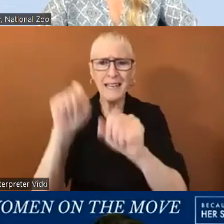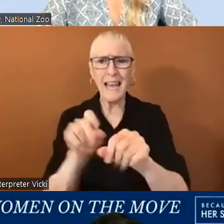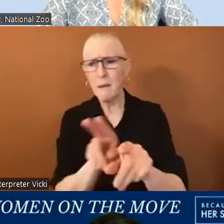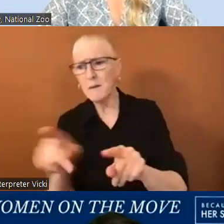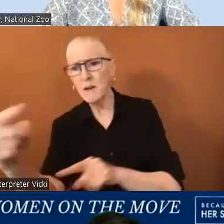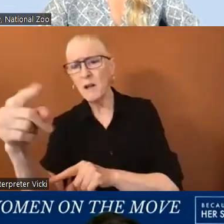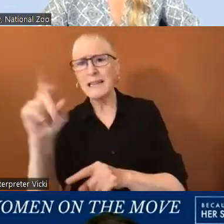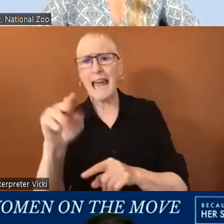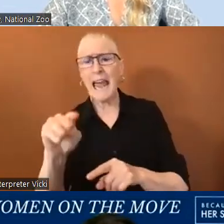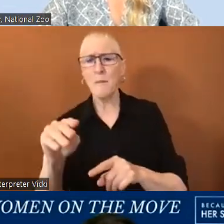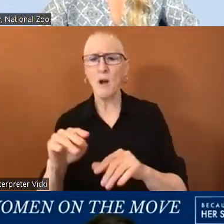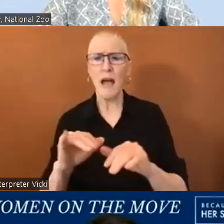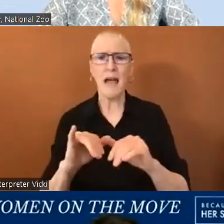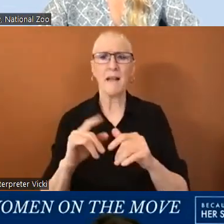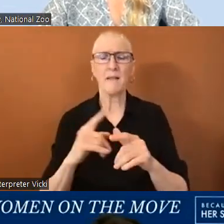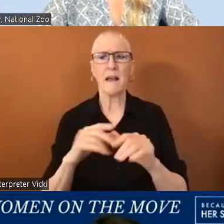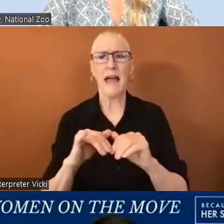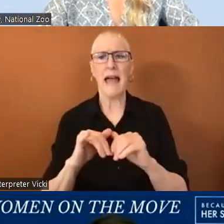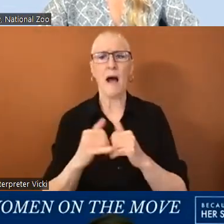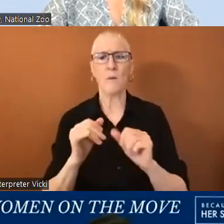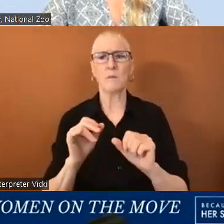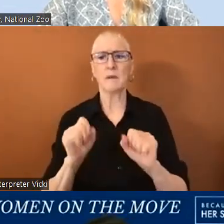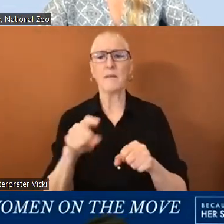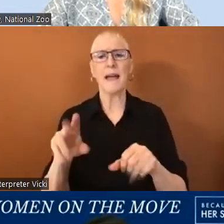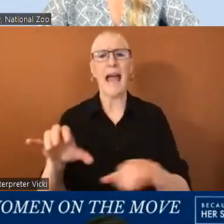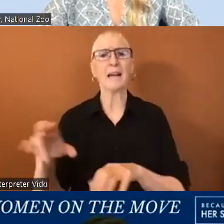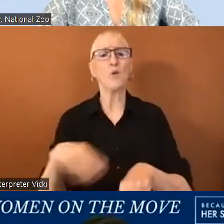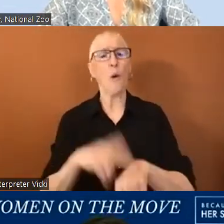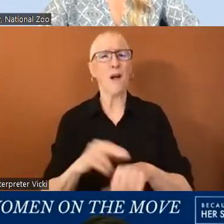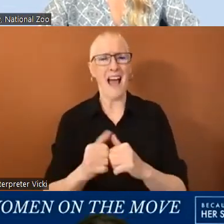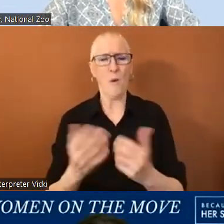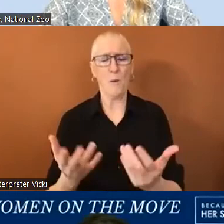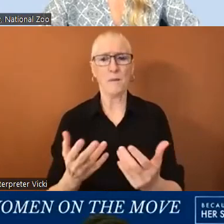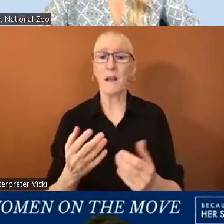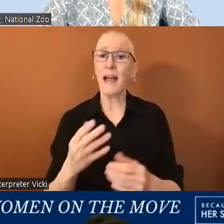you know act kind of normally. Um sometimes, you know, work can also... our research also